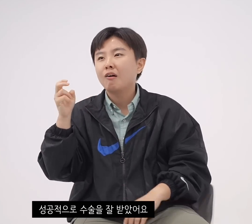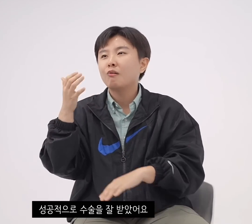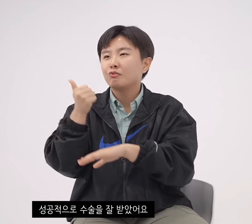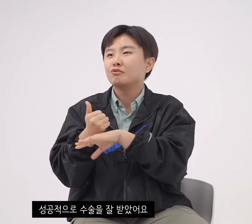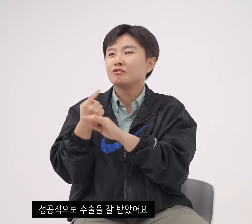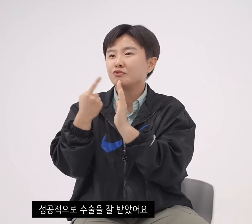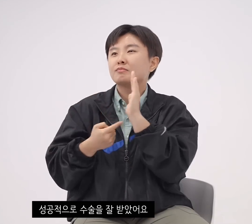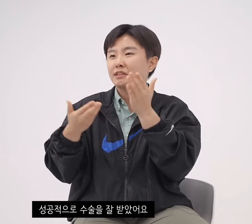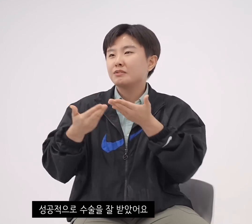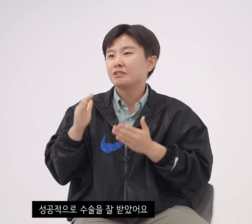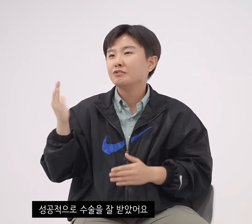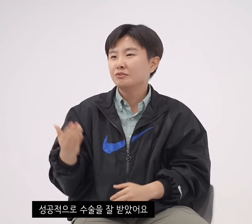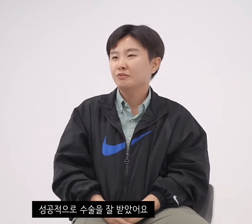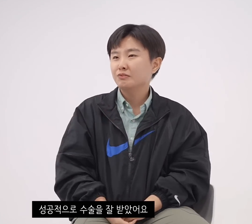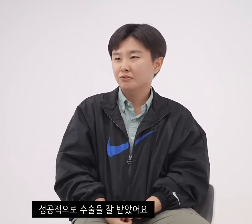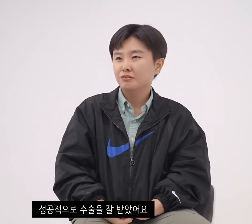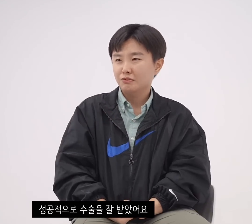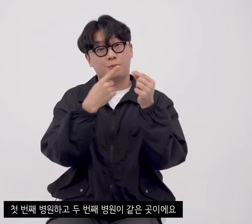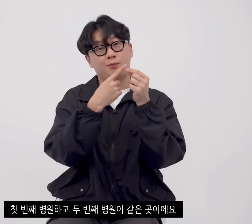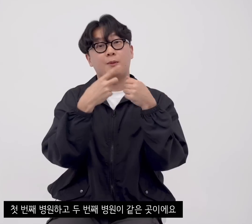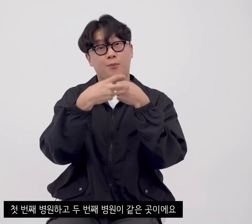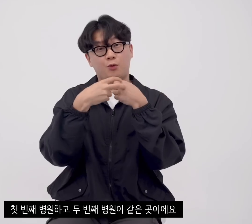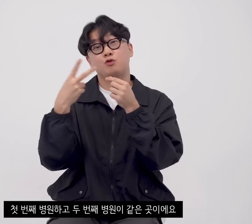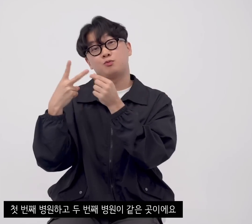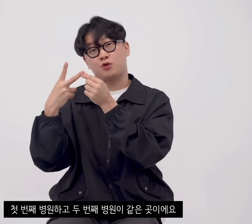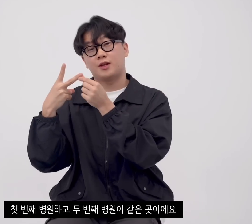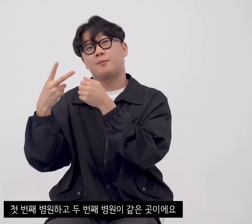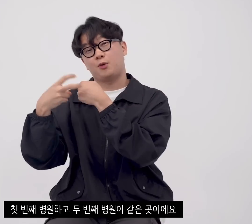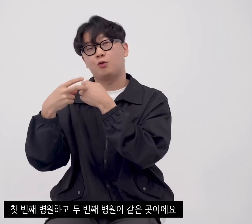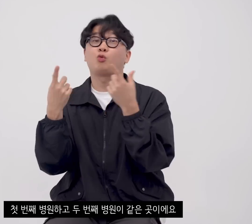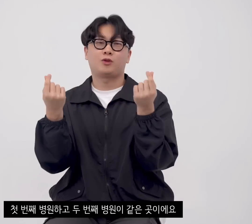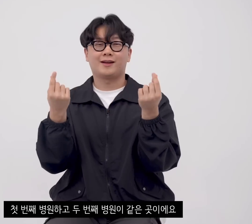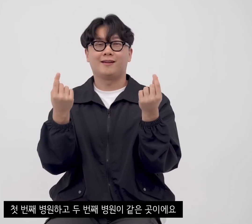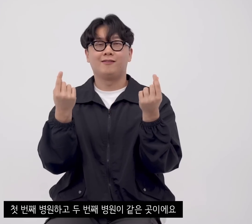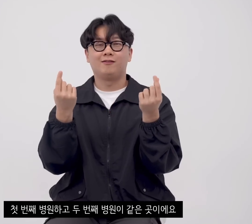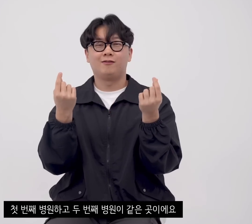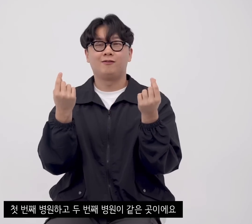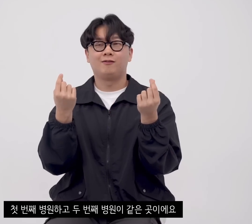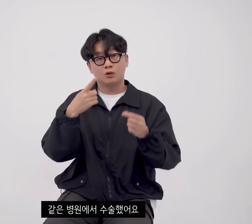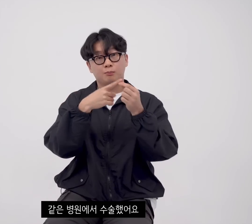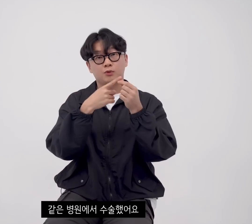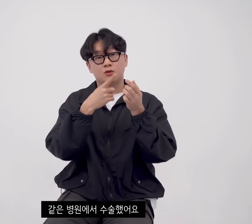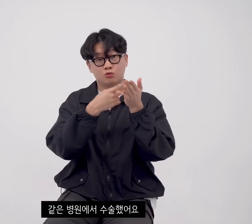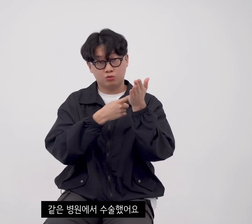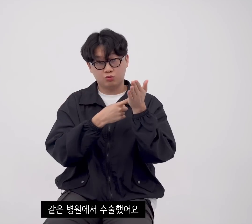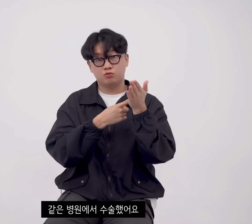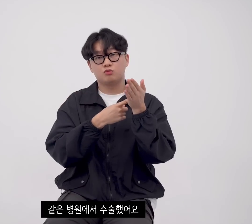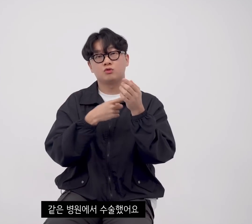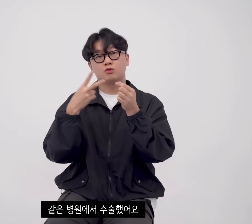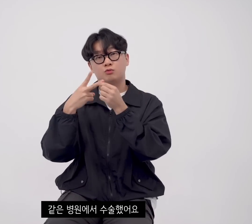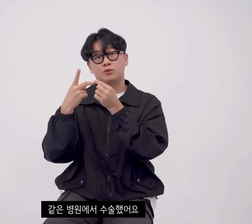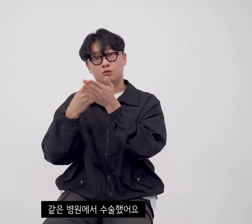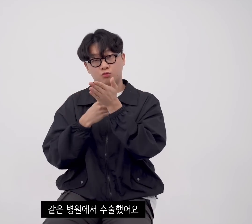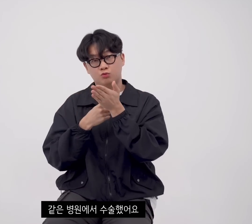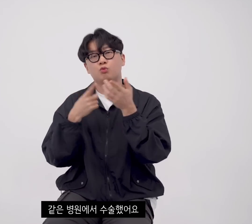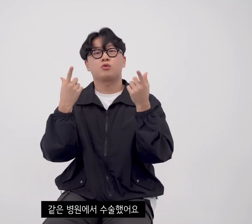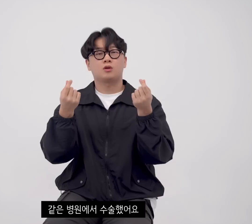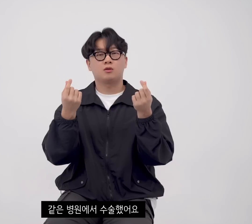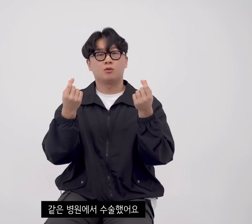had the surgery successfully. The first hospital and the second hospital are the same. I had the surgery at the same hospital.